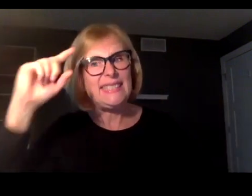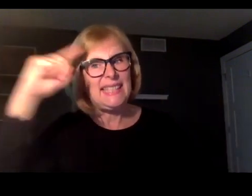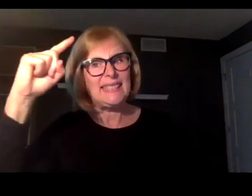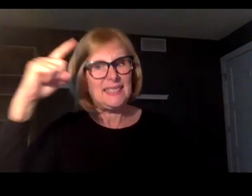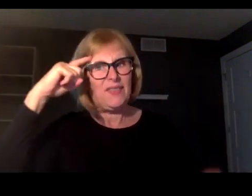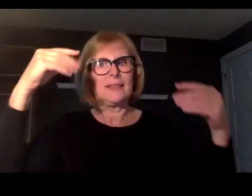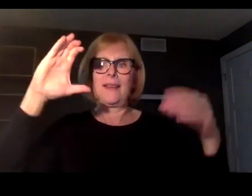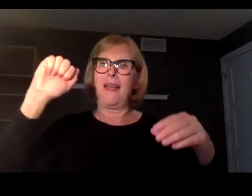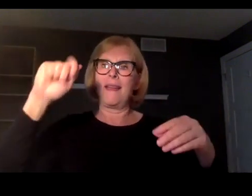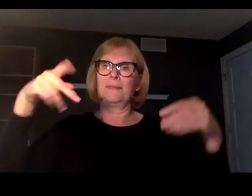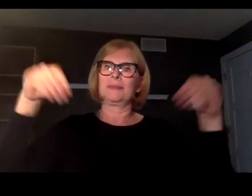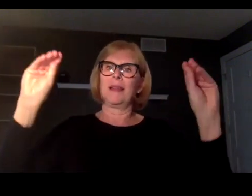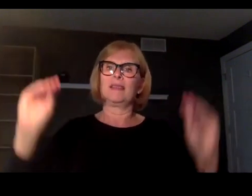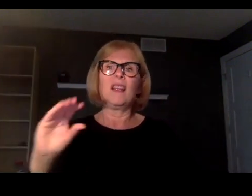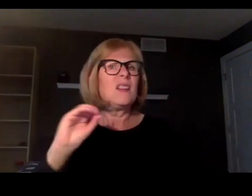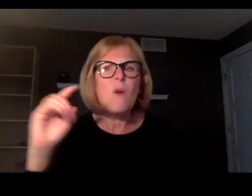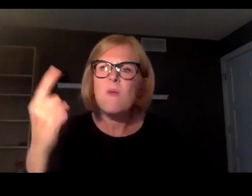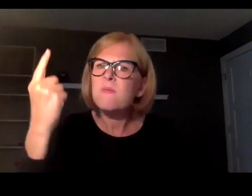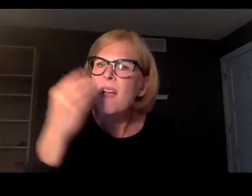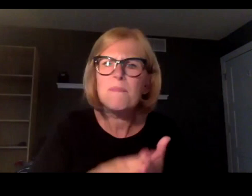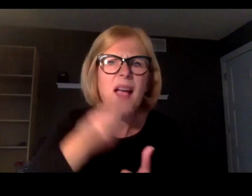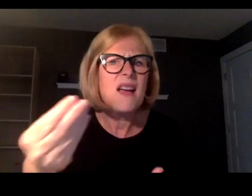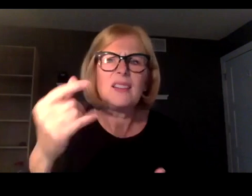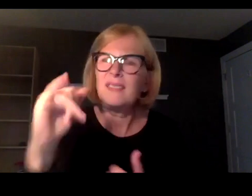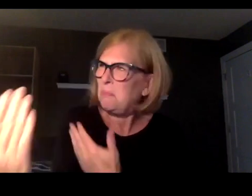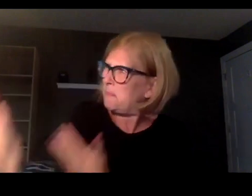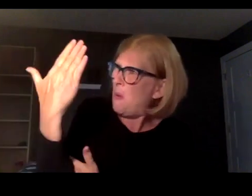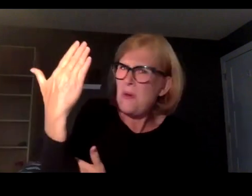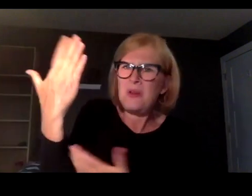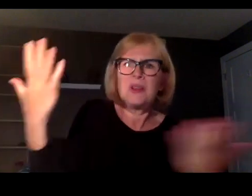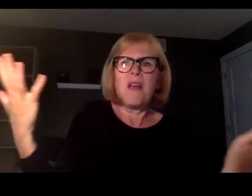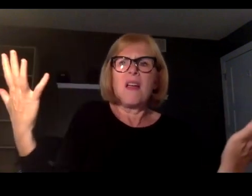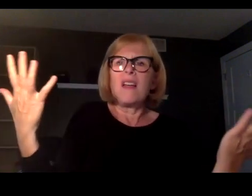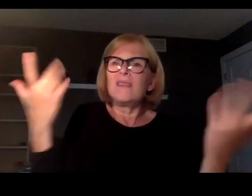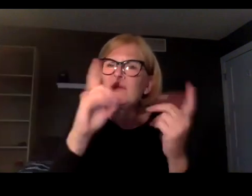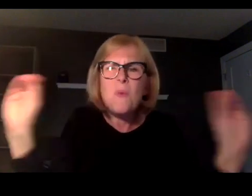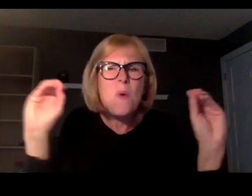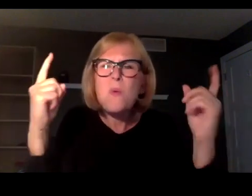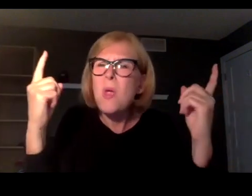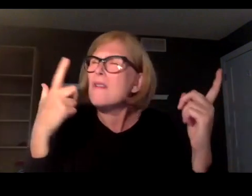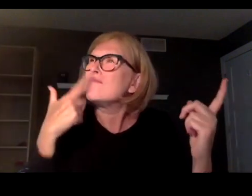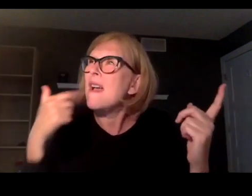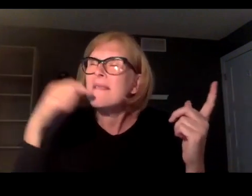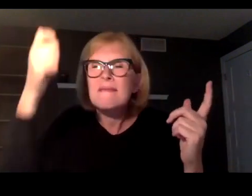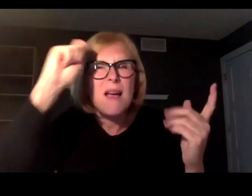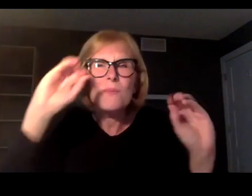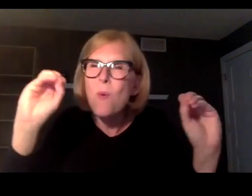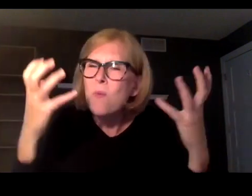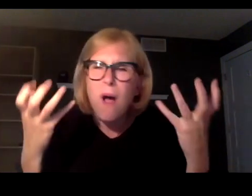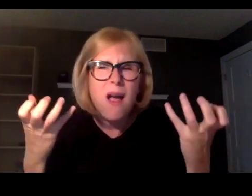But nobody wanted any caps that morning. Nobody wanted even a red cap.